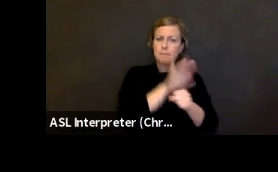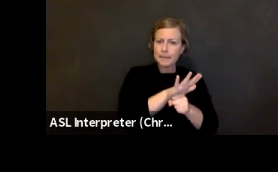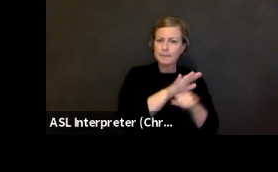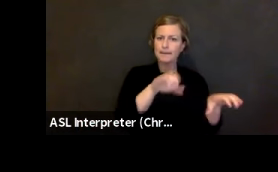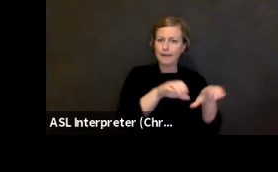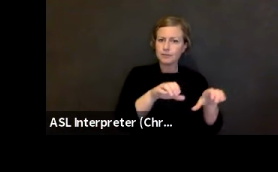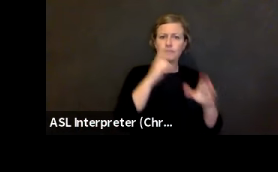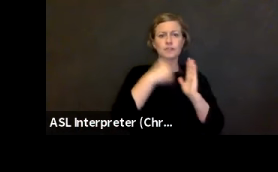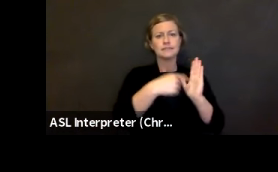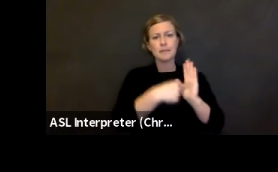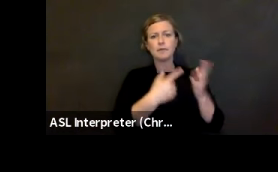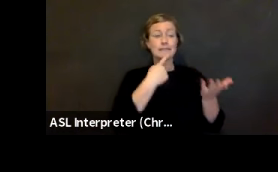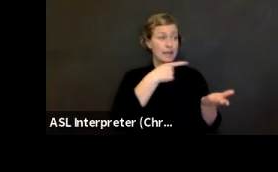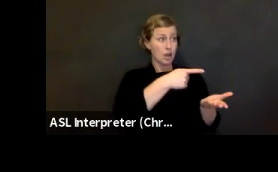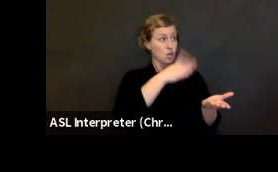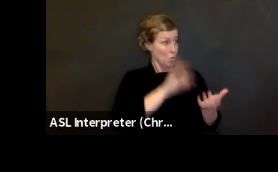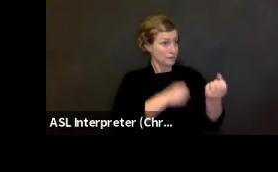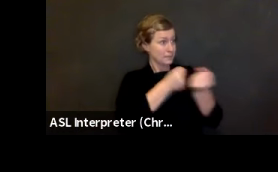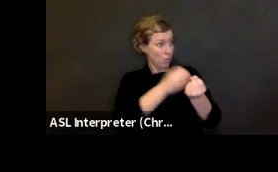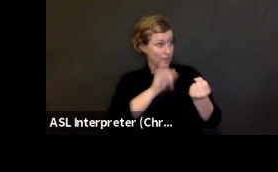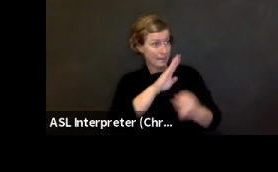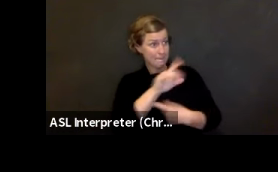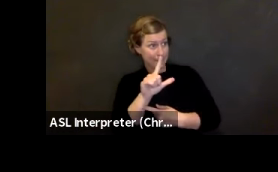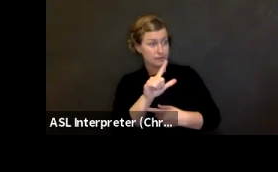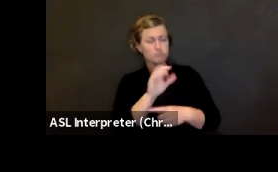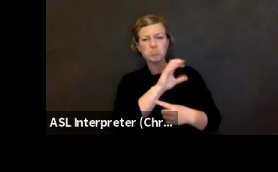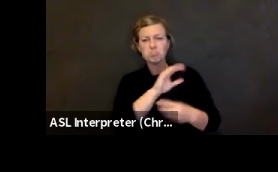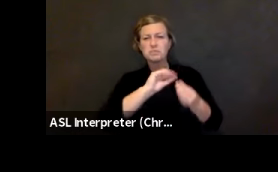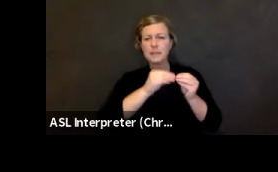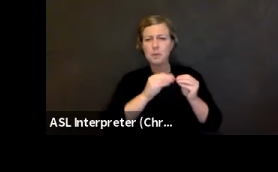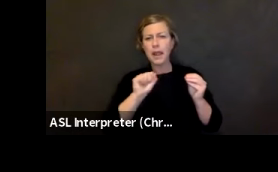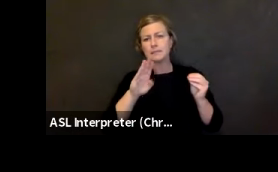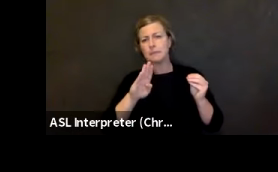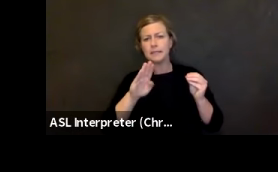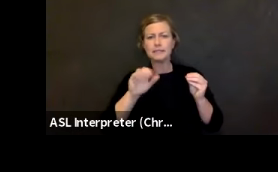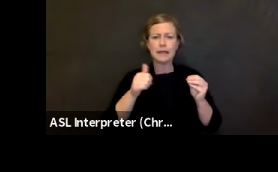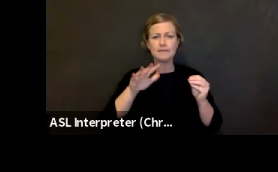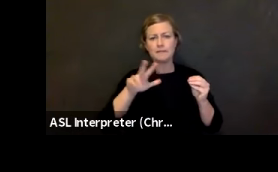legislator for a specific commitment. Will they support or will they oppose a specific bill such as, for